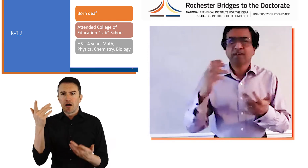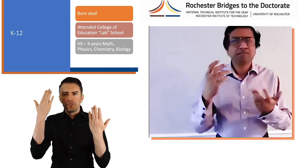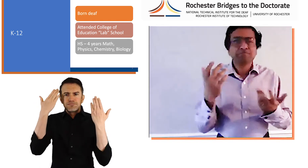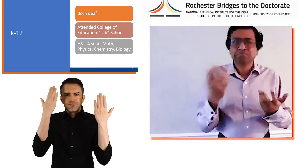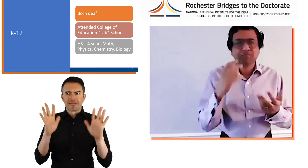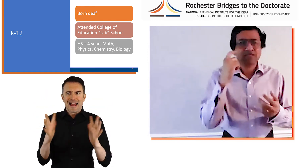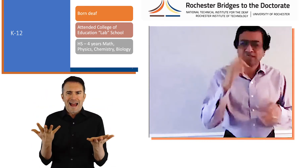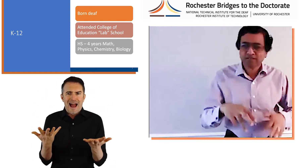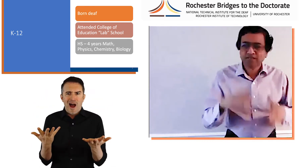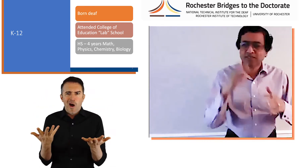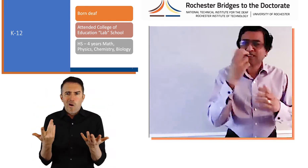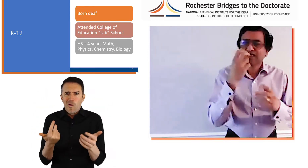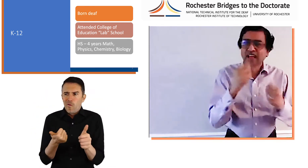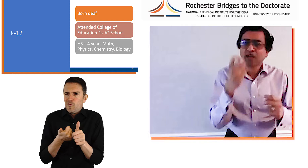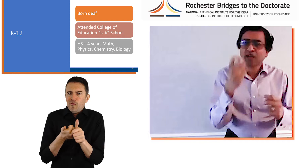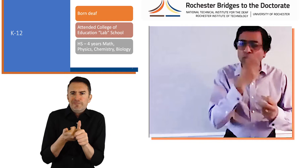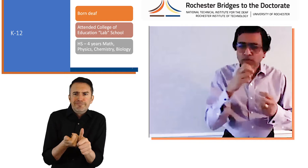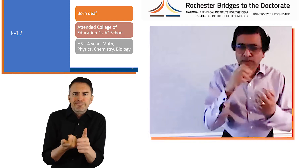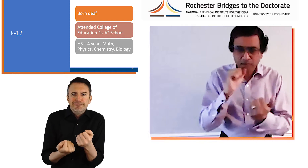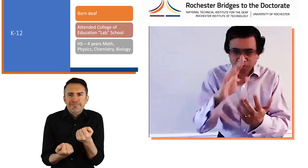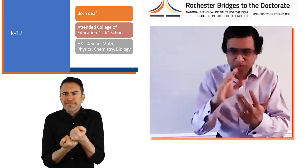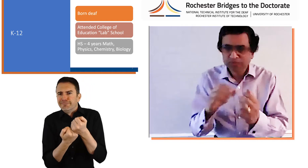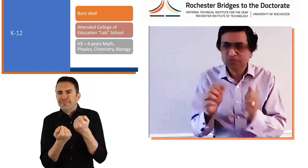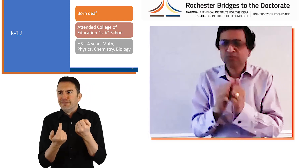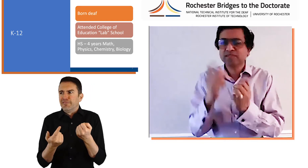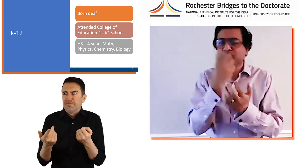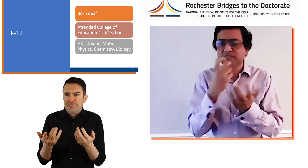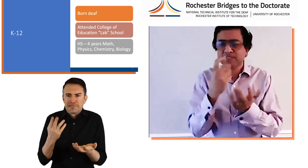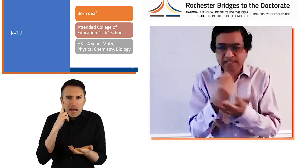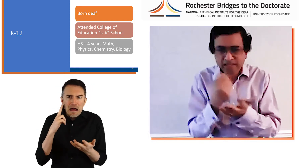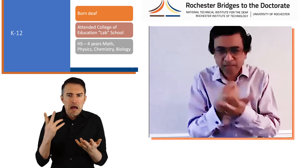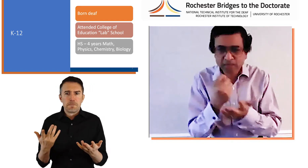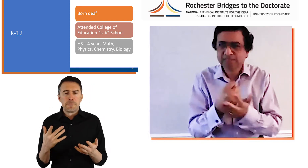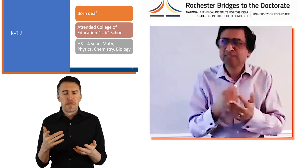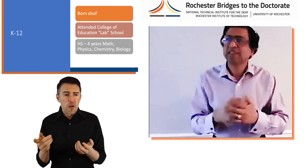they didn't know how to support me, so, they tried the speech therapy approach for me...